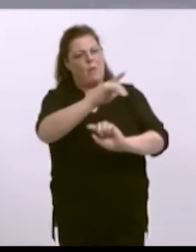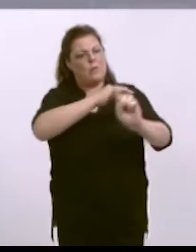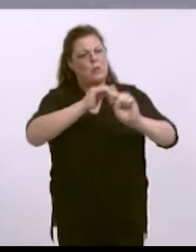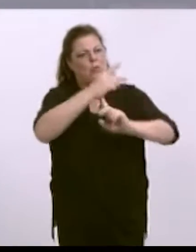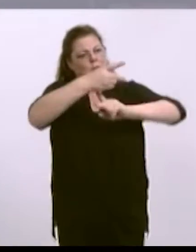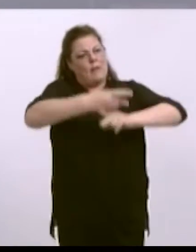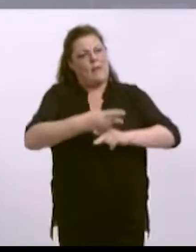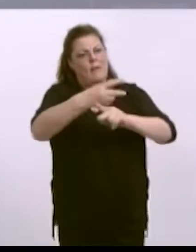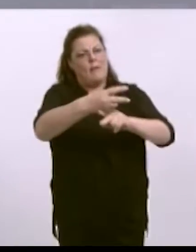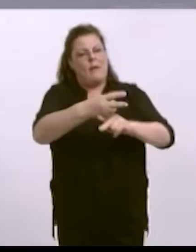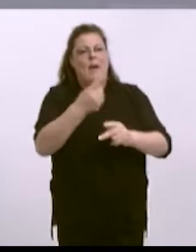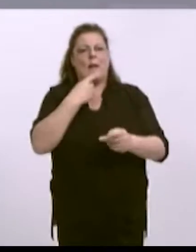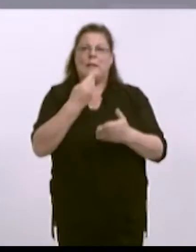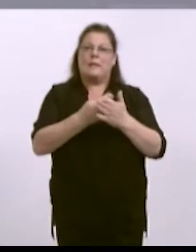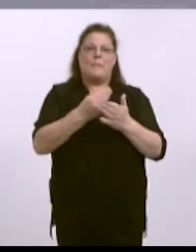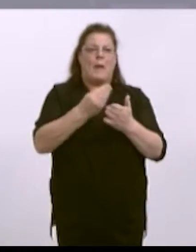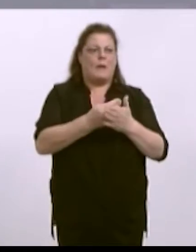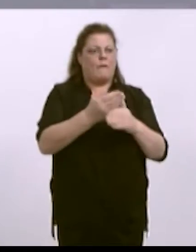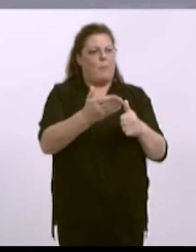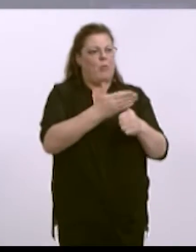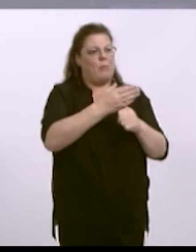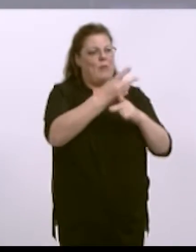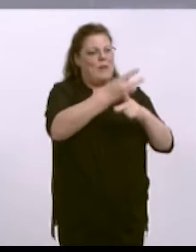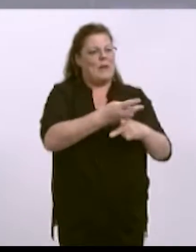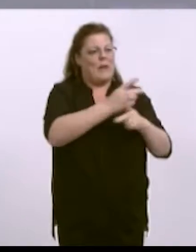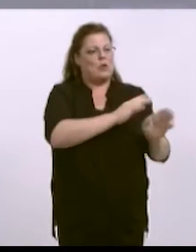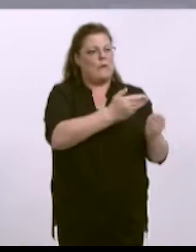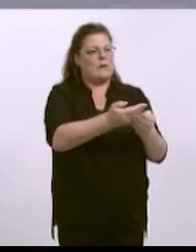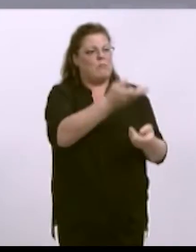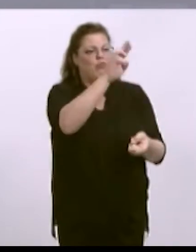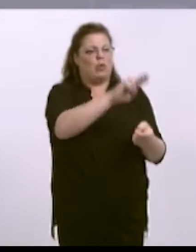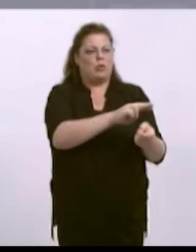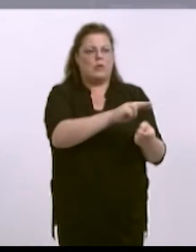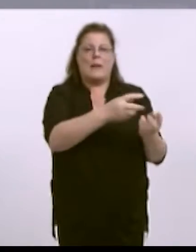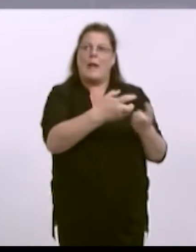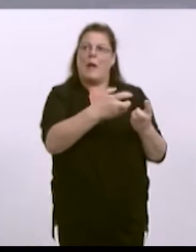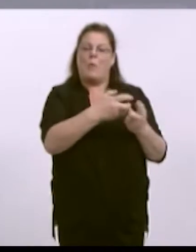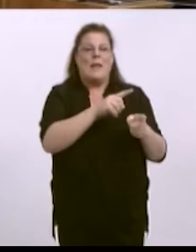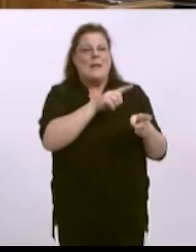drop in demand on primary care services, especially primary mental health care services.